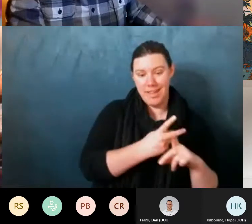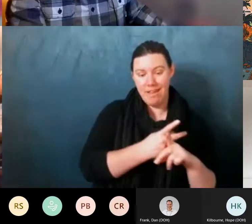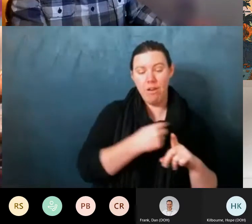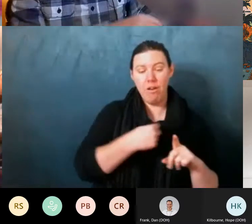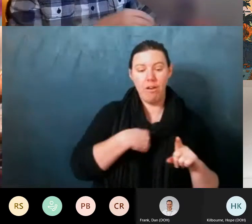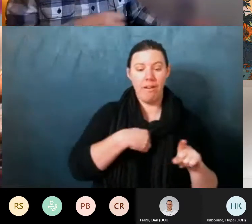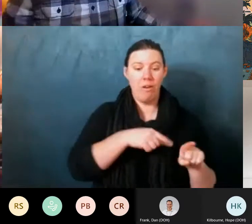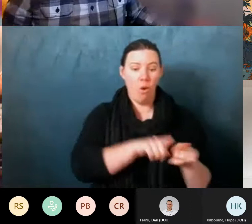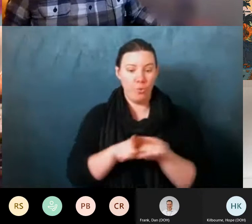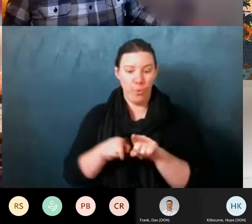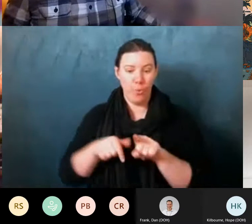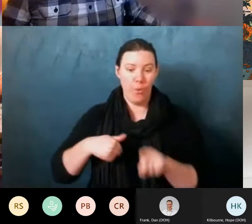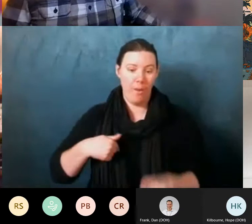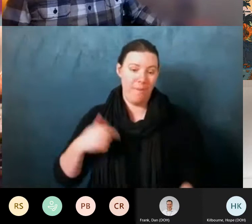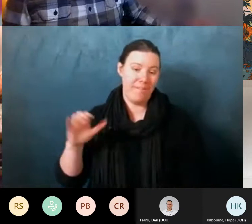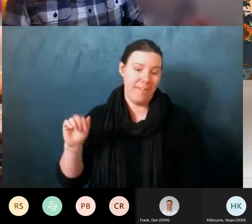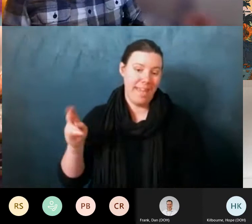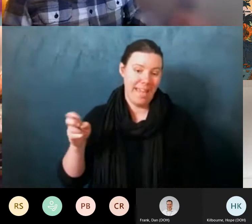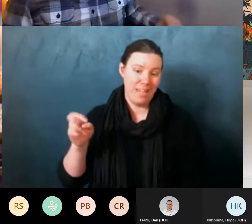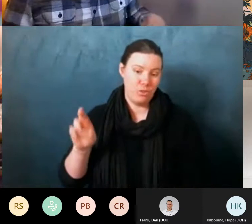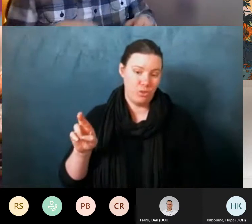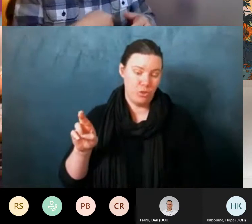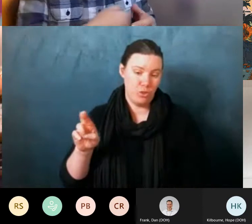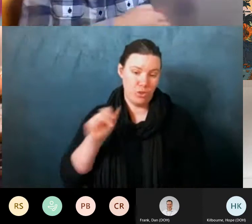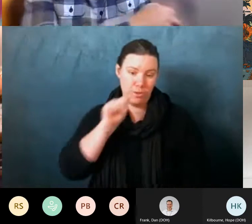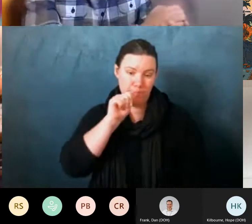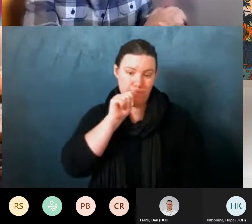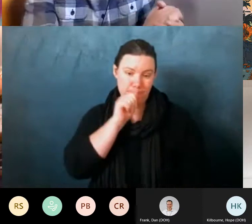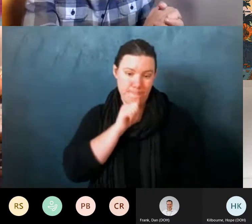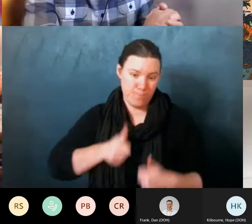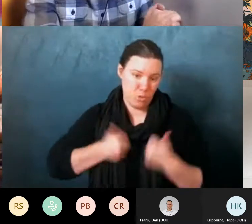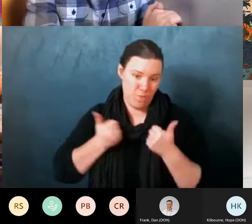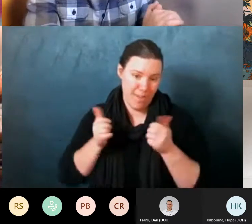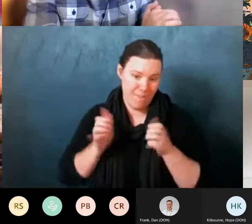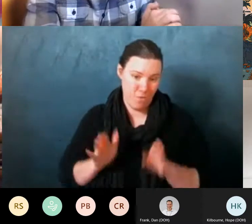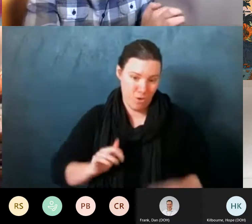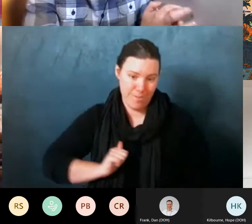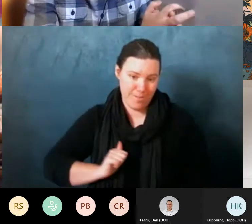so cancer treatment as well. And I would say the biggest kind of failed expectation